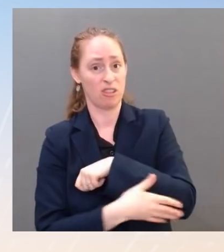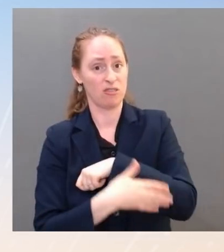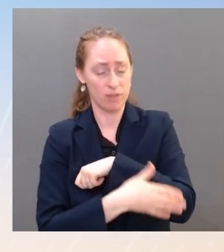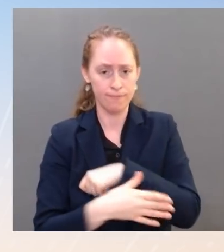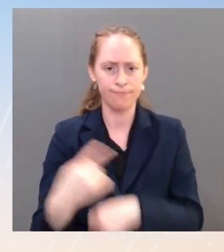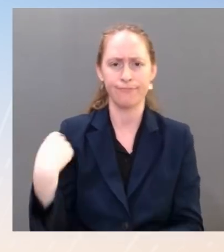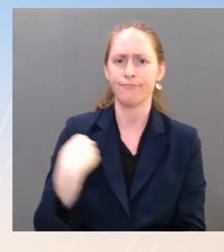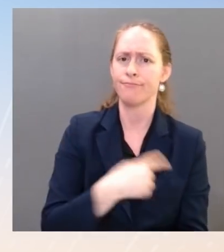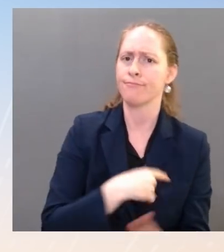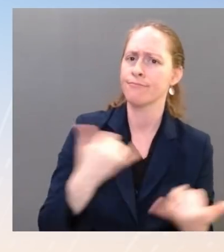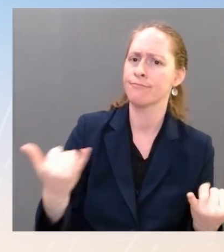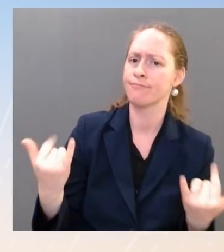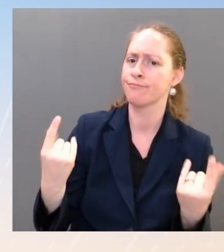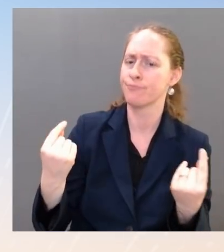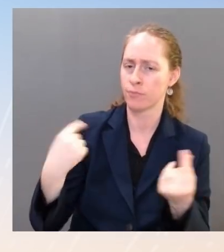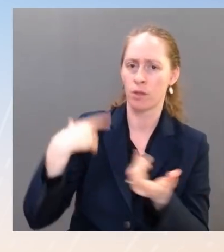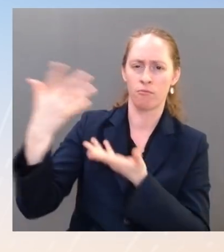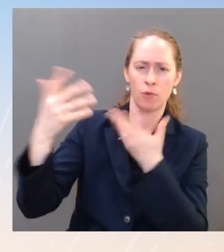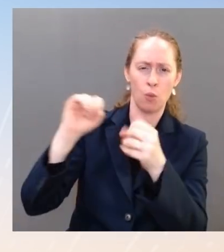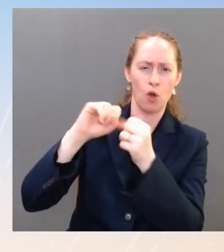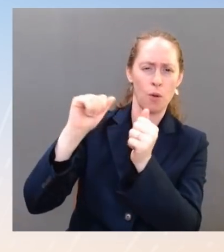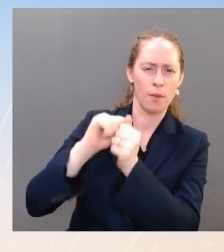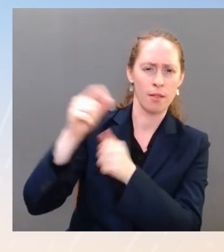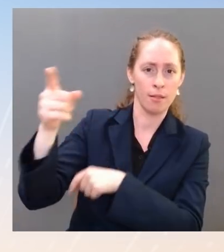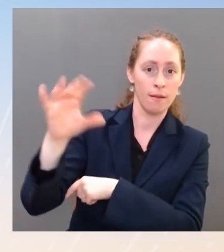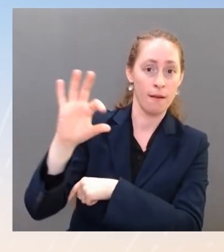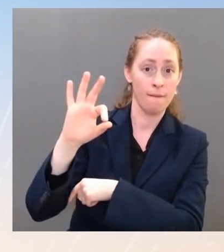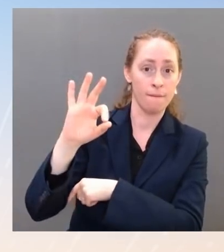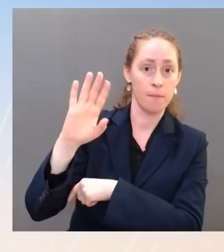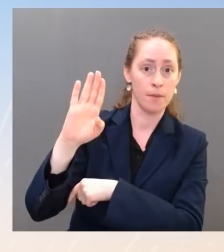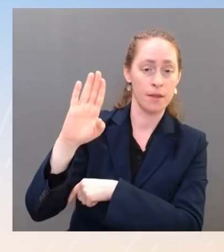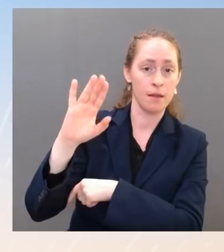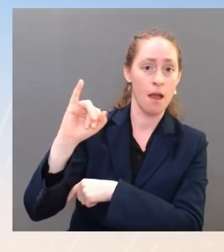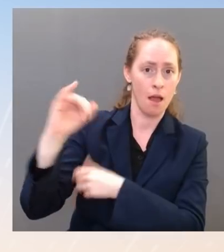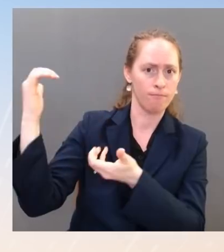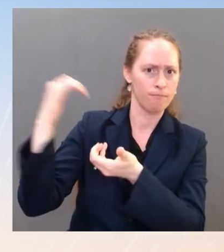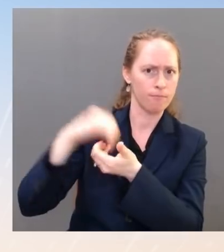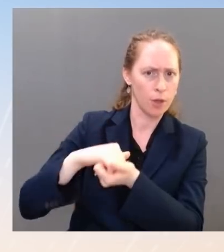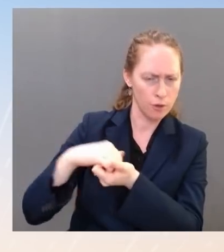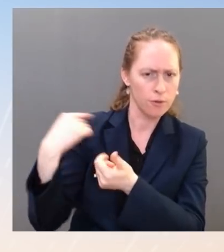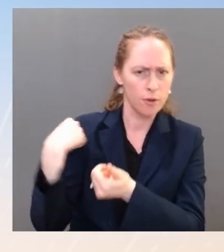have issued an unprecedented number of information, bulletins and alerts to state,